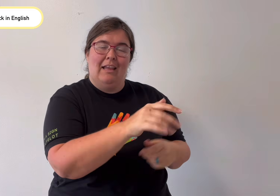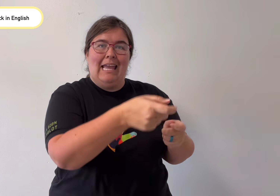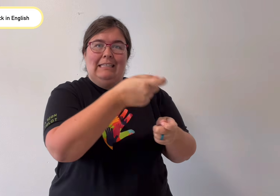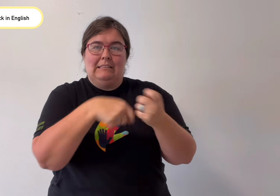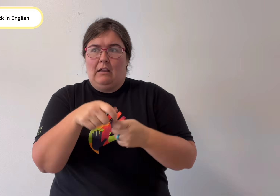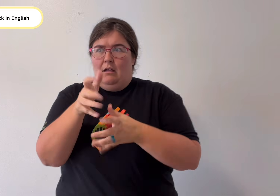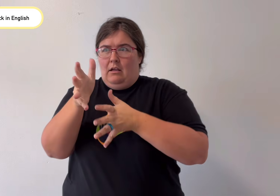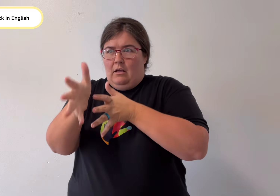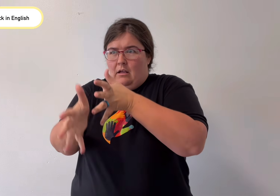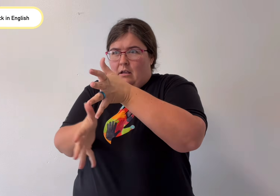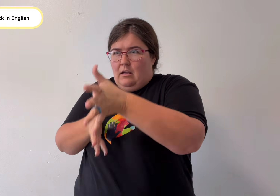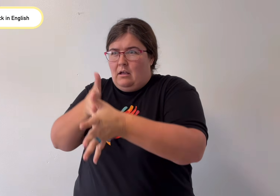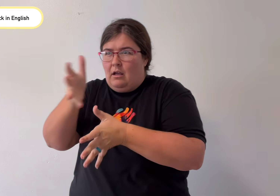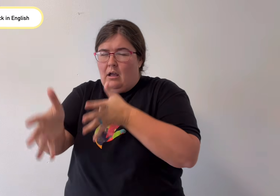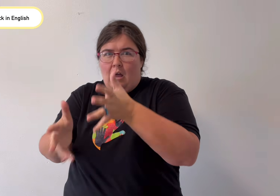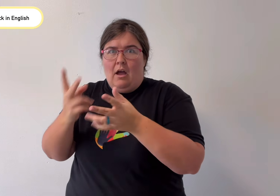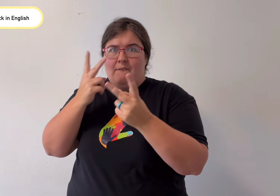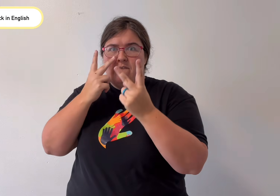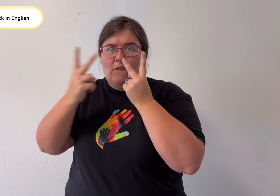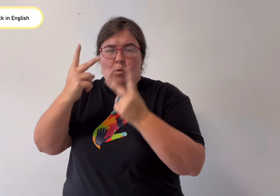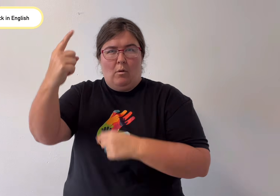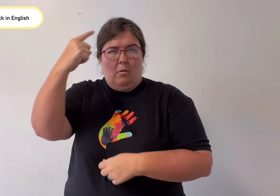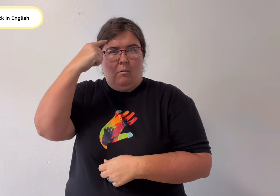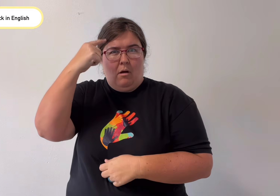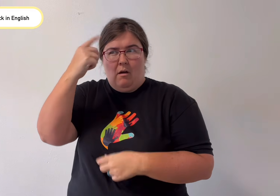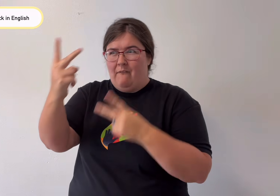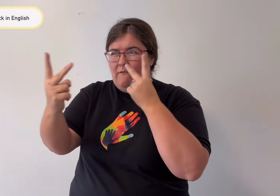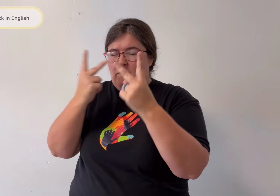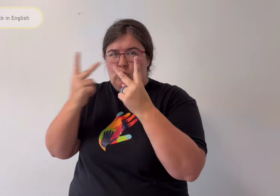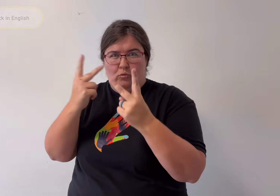for everything instead of learning how to gesture and think visually.